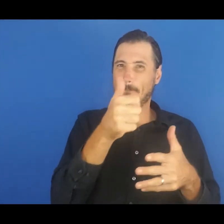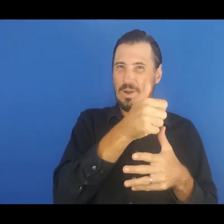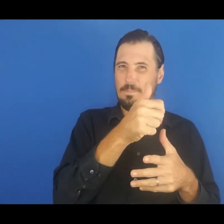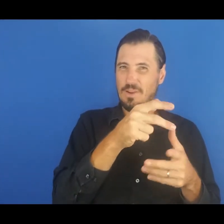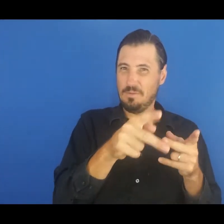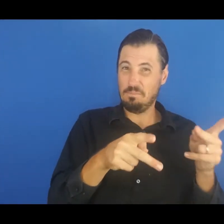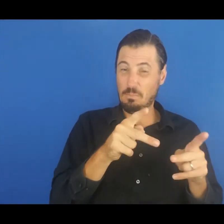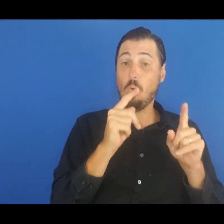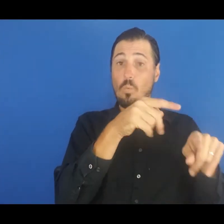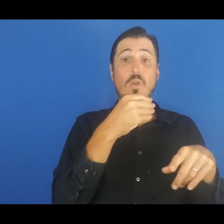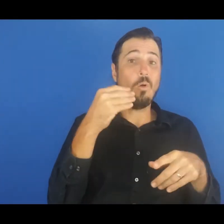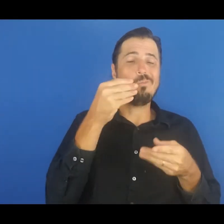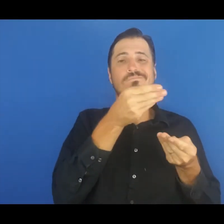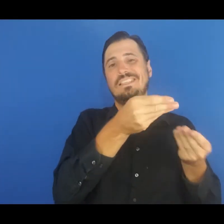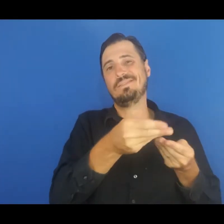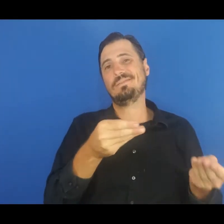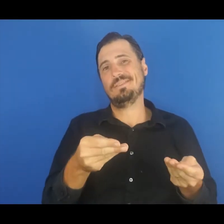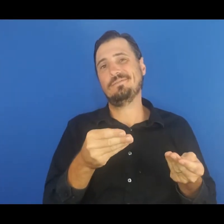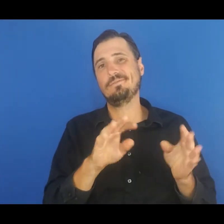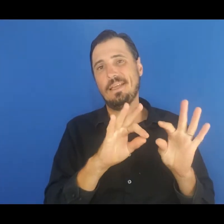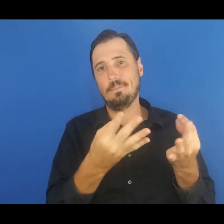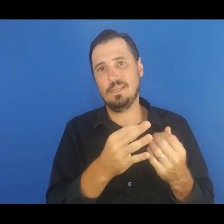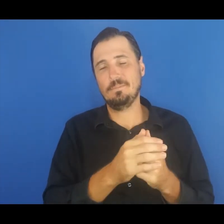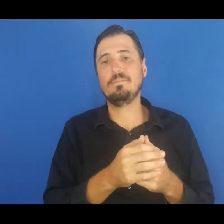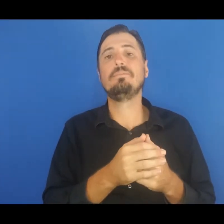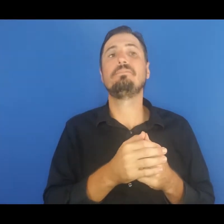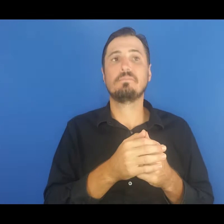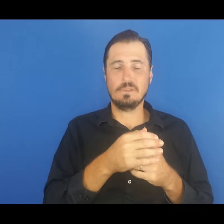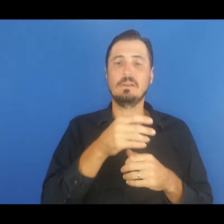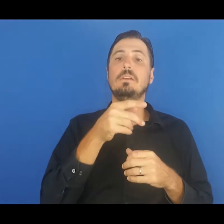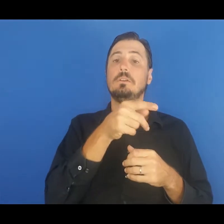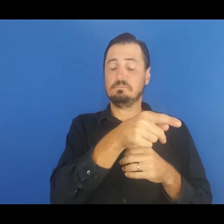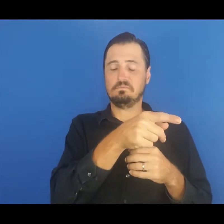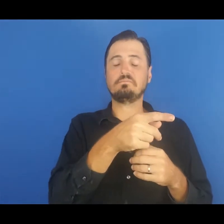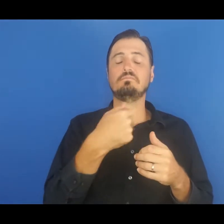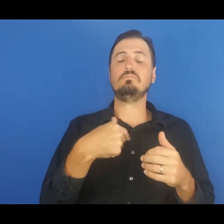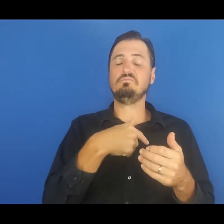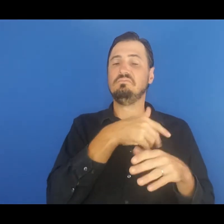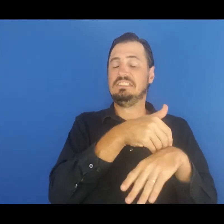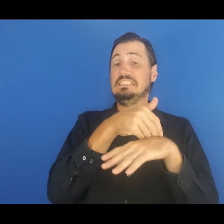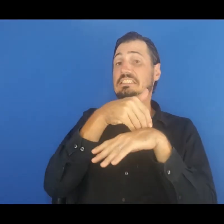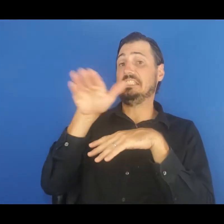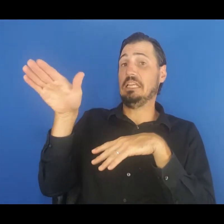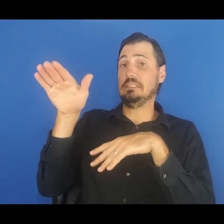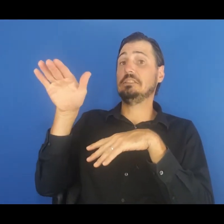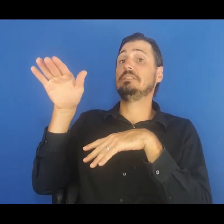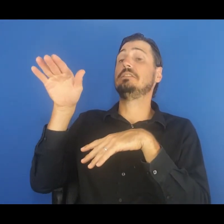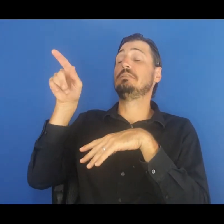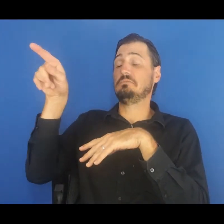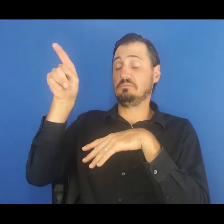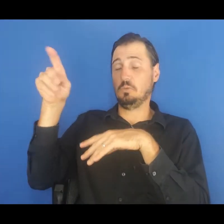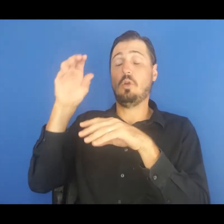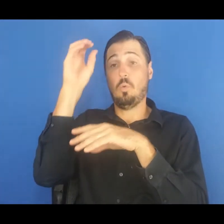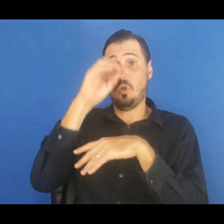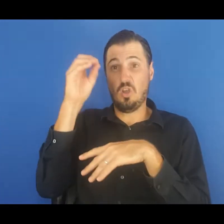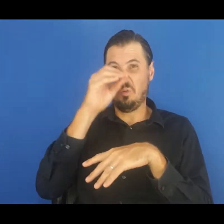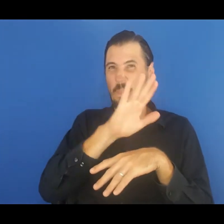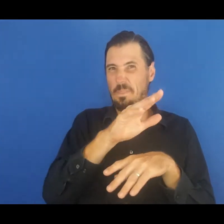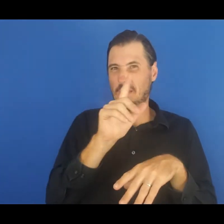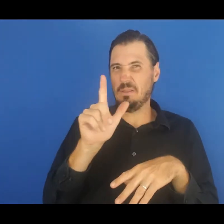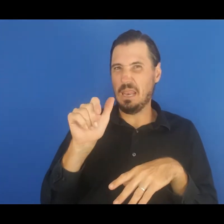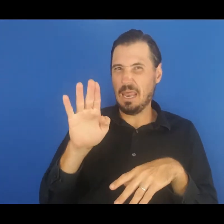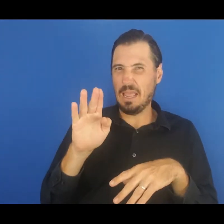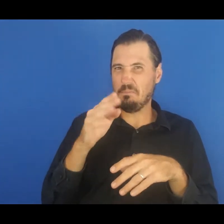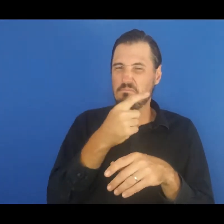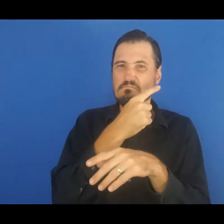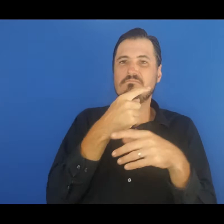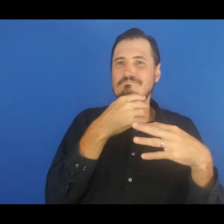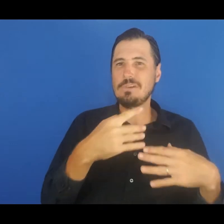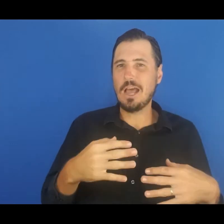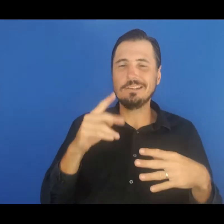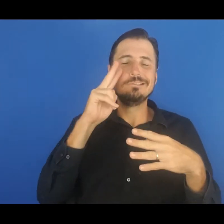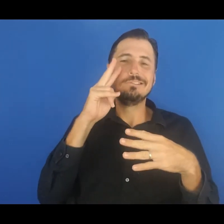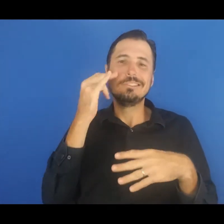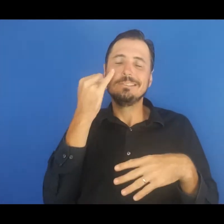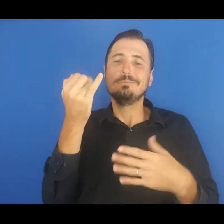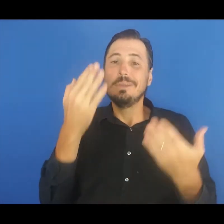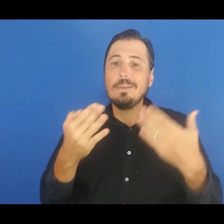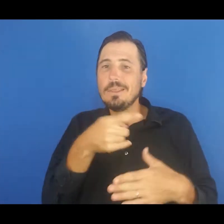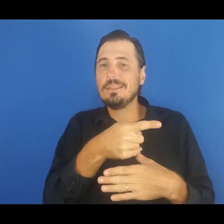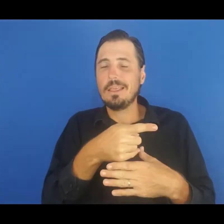Specimens have been sent to the State Laboratory on Oahu to determine whether this high rate of spread might be the result of a variant. The majority of our recent cases have been in people